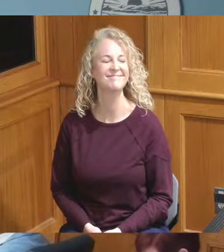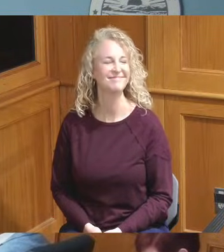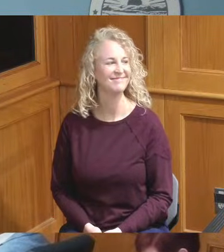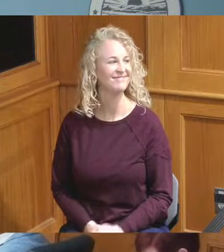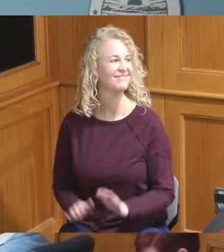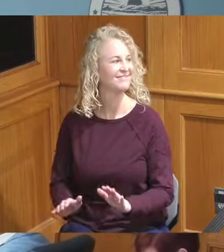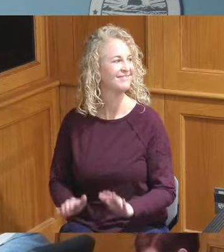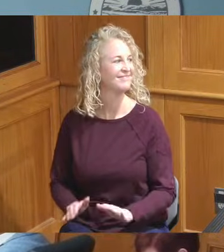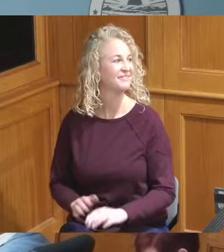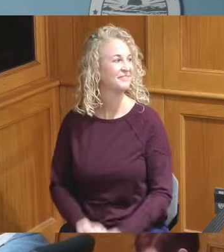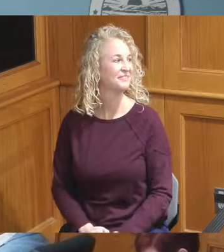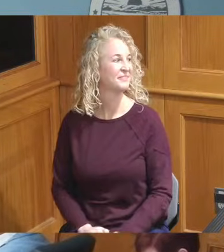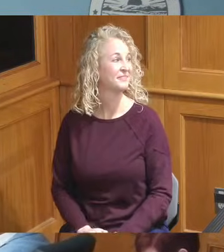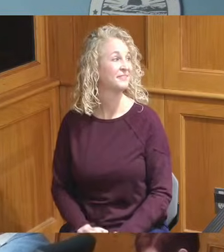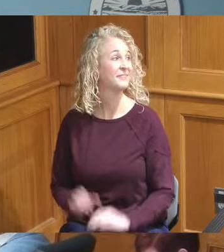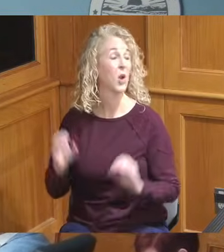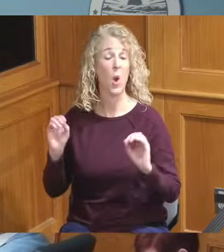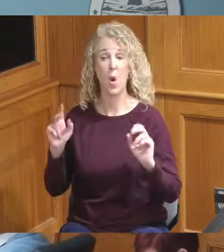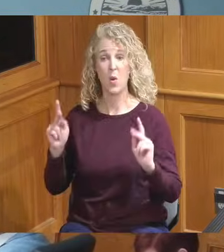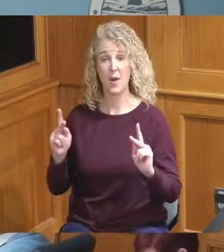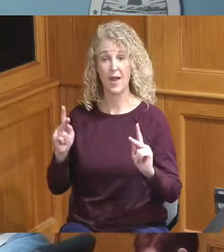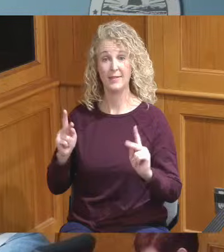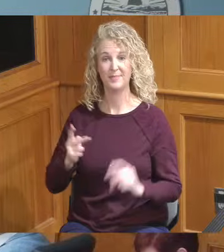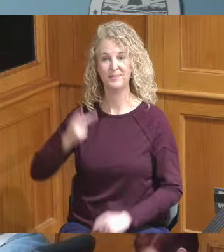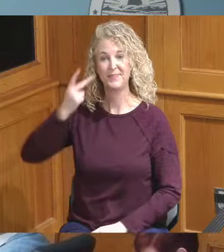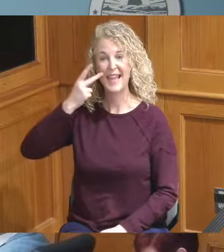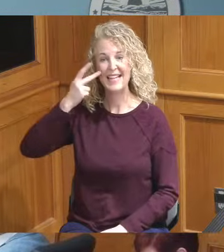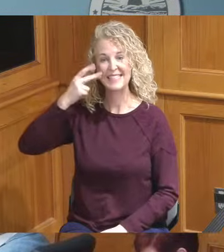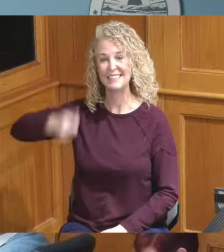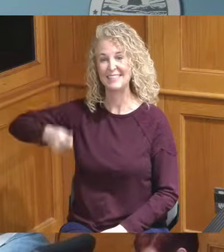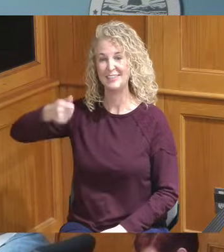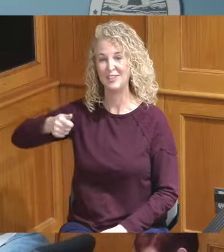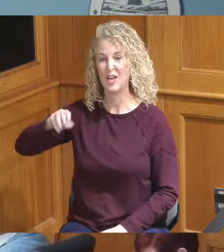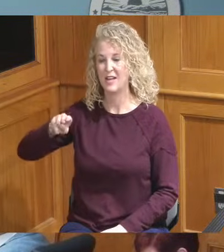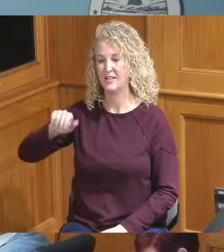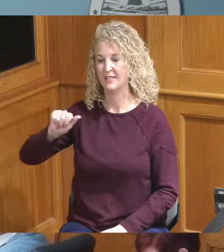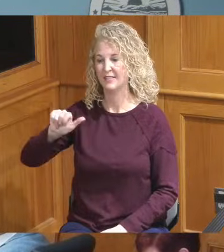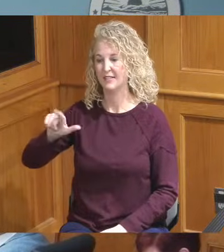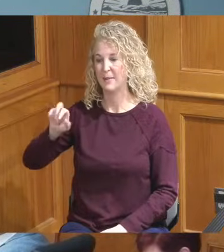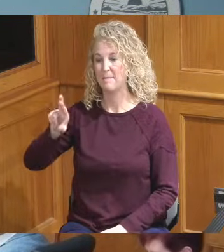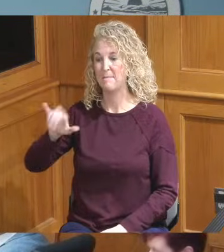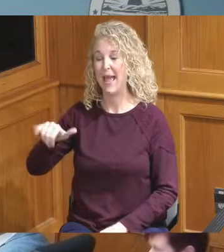Okay, I see Judge Mallalerie is in the room to make sure everything goes right